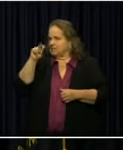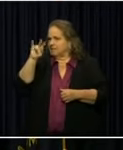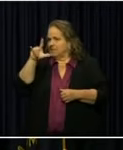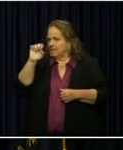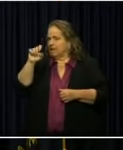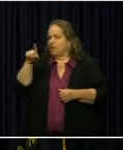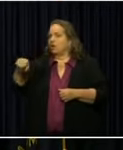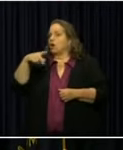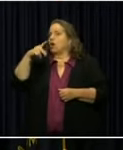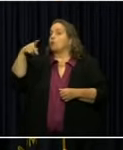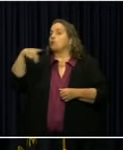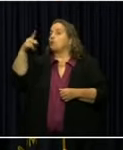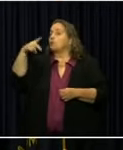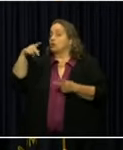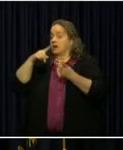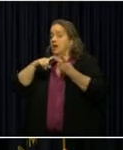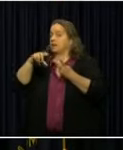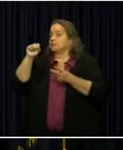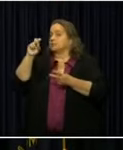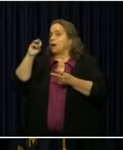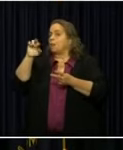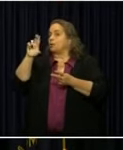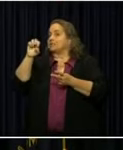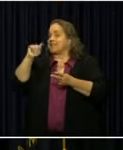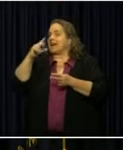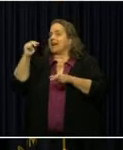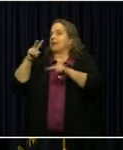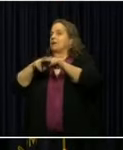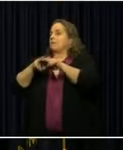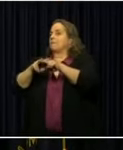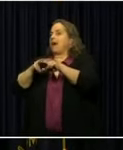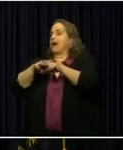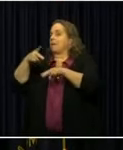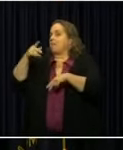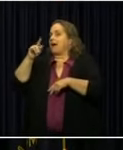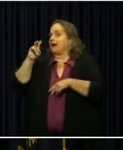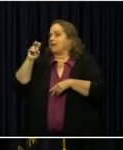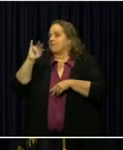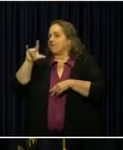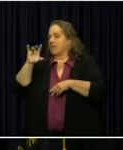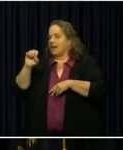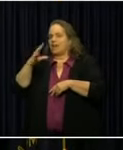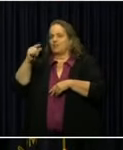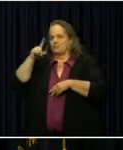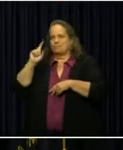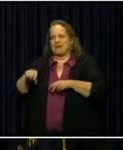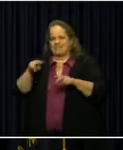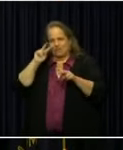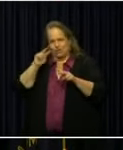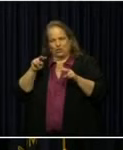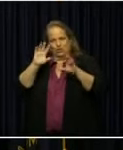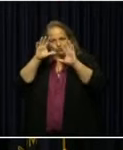WE WANT TO MAKE SURE THAT WE MAXIMIZE THE TESTS IN YOUR